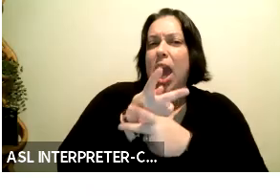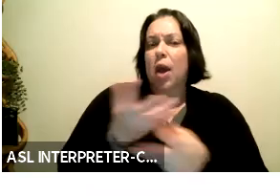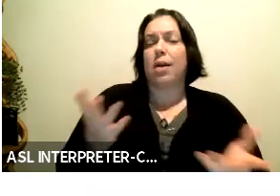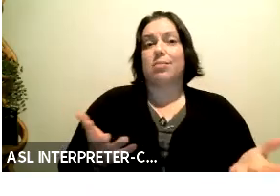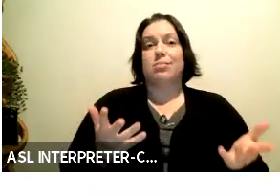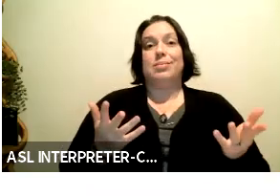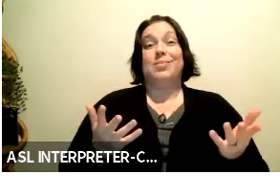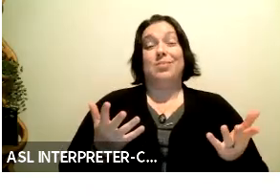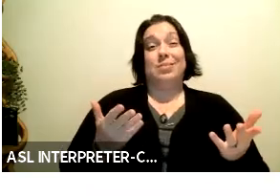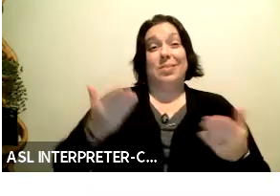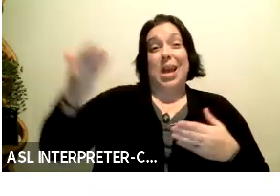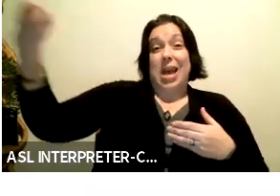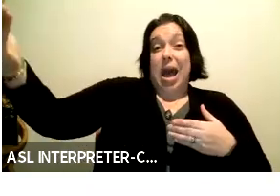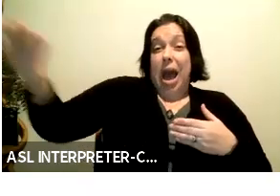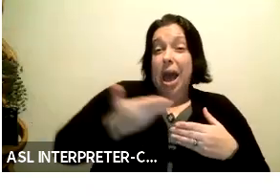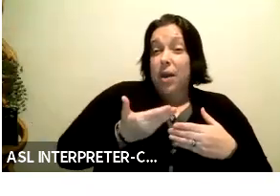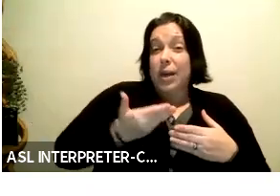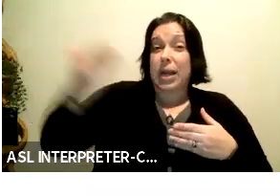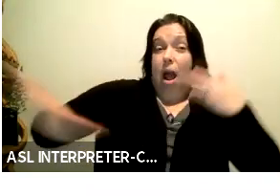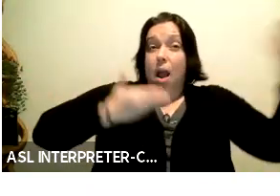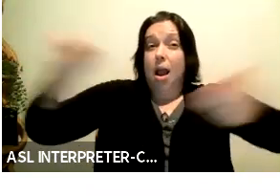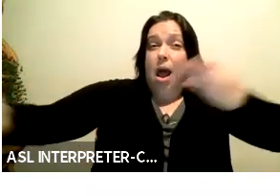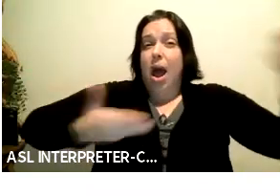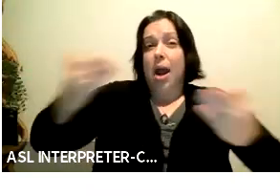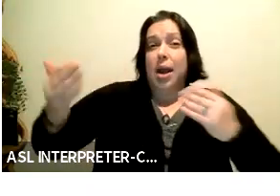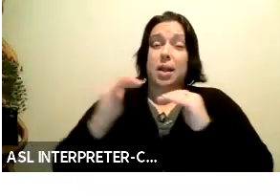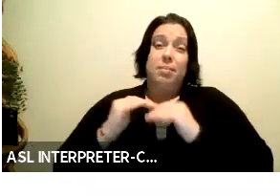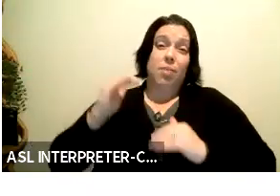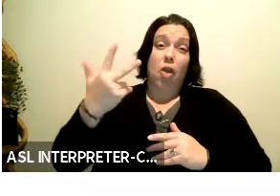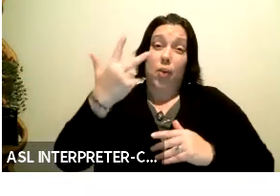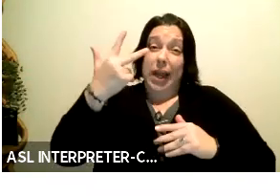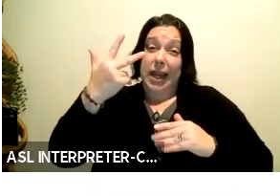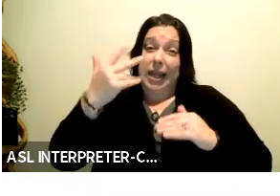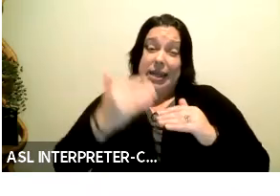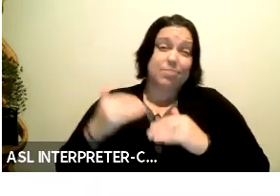three times the number of staff that we have ever had at our department. Many of you know that I